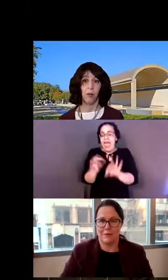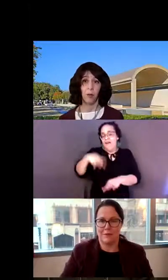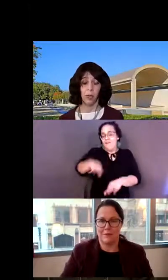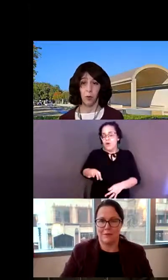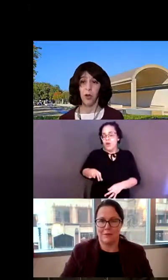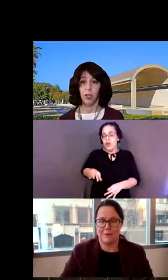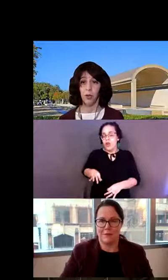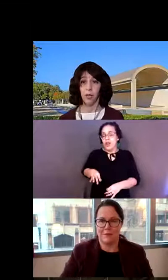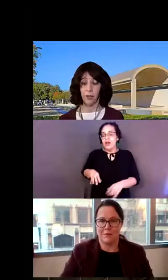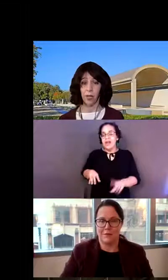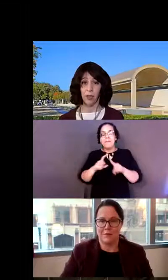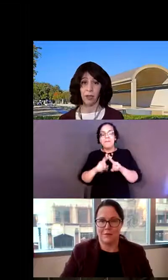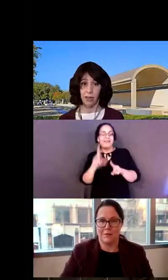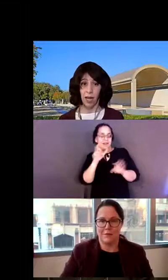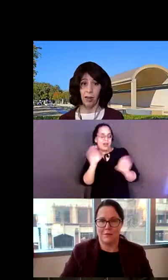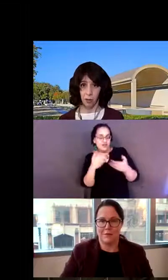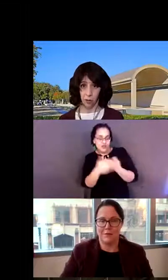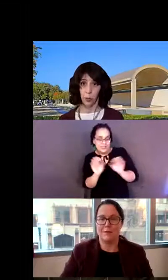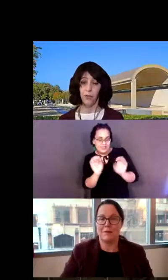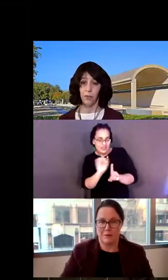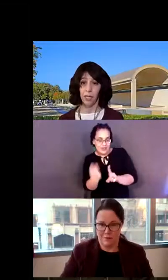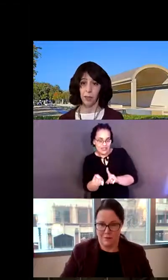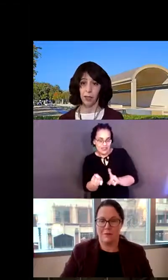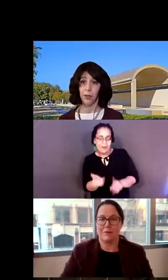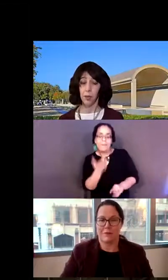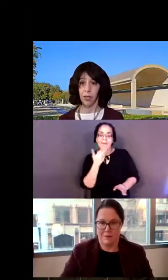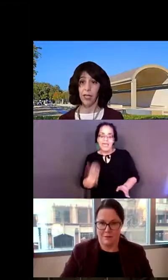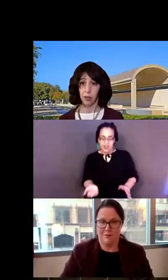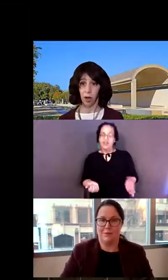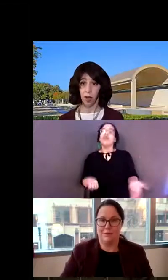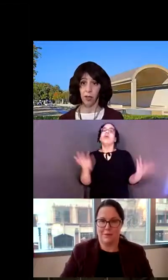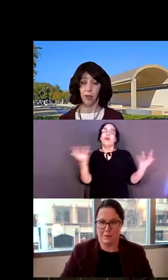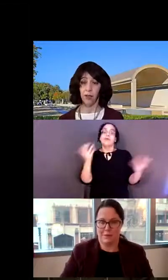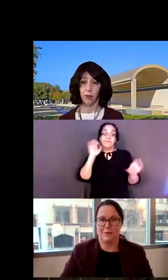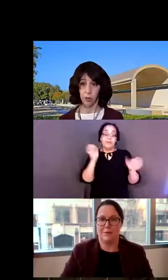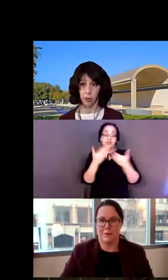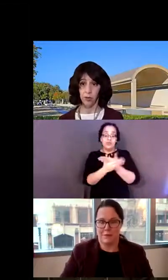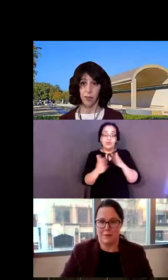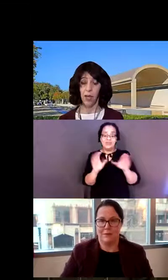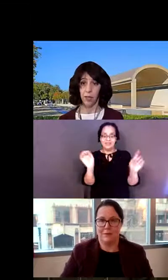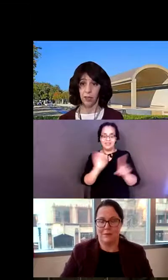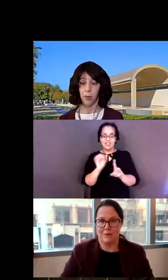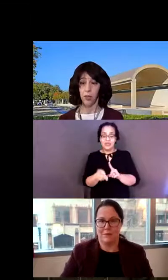what you want to do is be able to say just briefly, these are what my needs are,